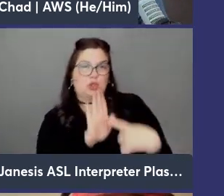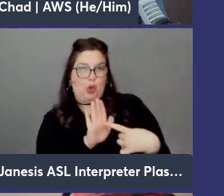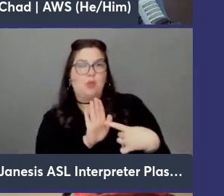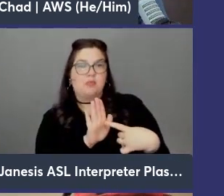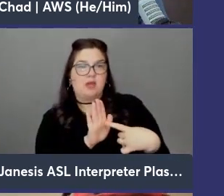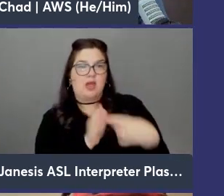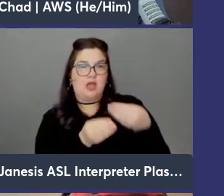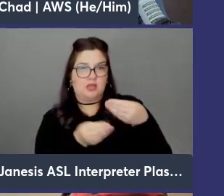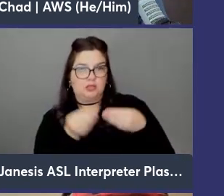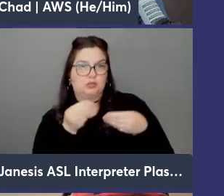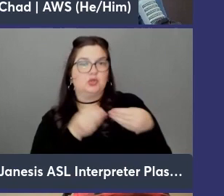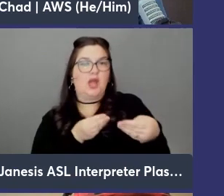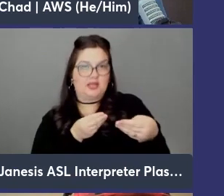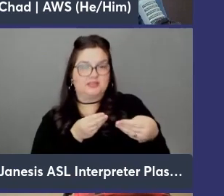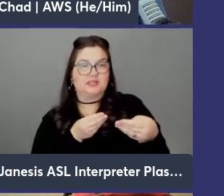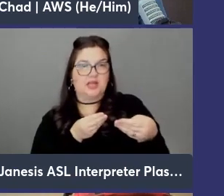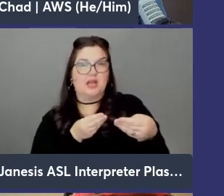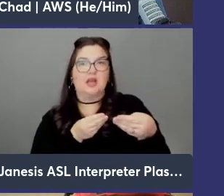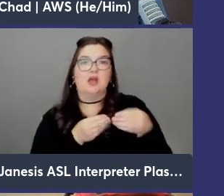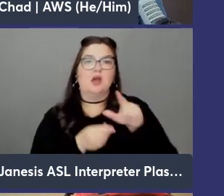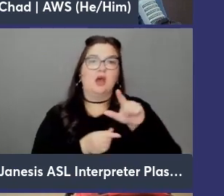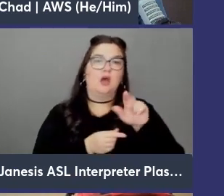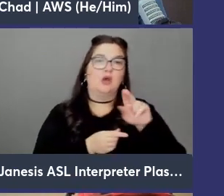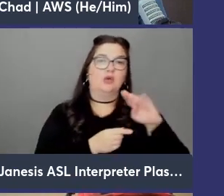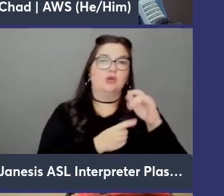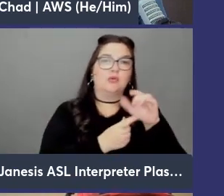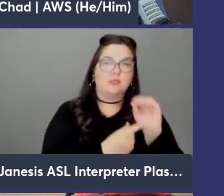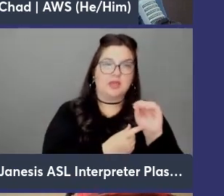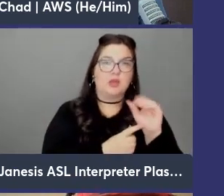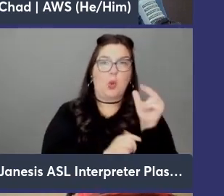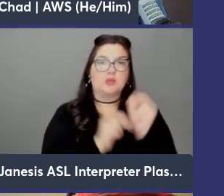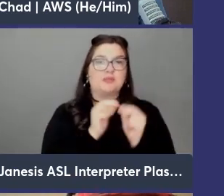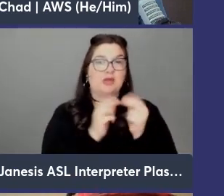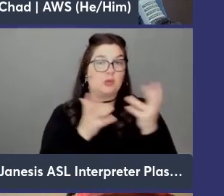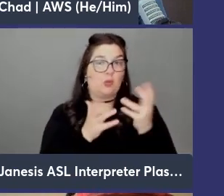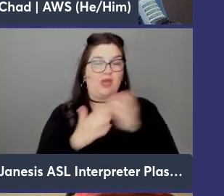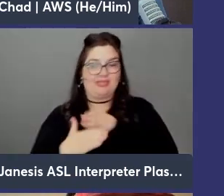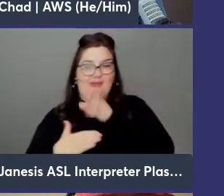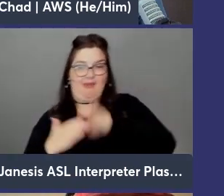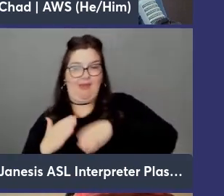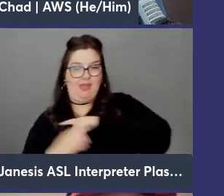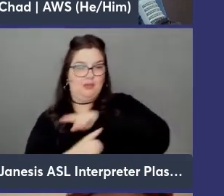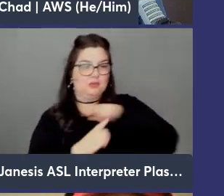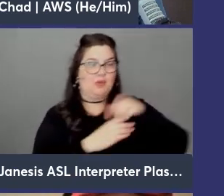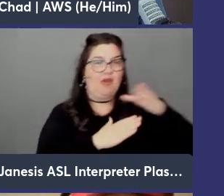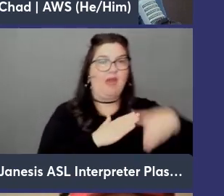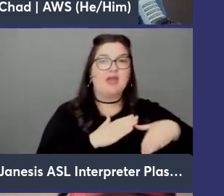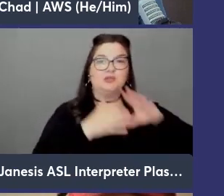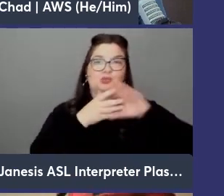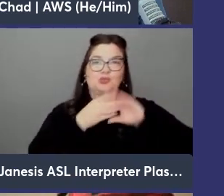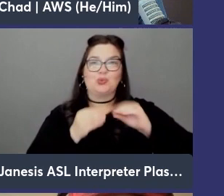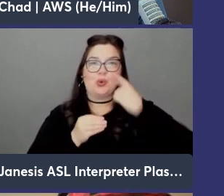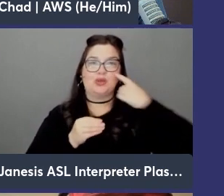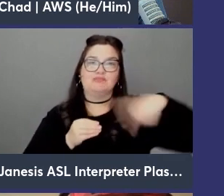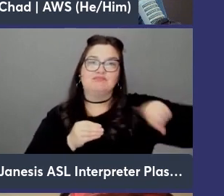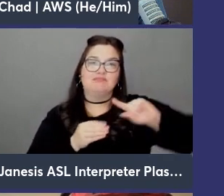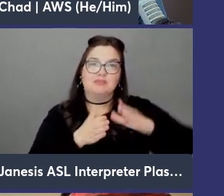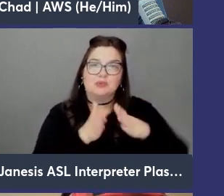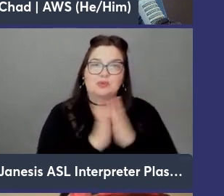Lumigo is building the end-to-end story of the request, for you. And what's going on over here,